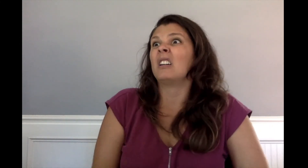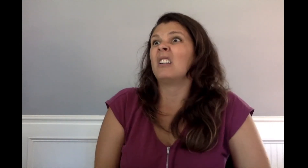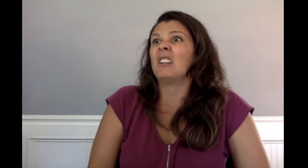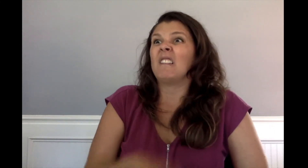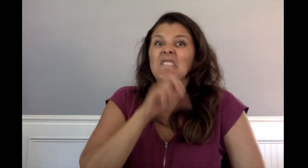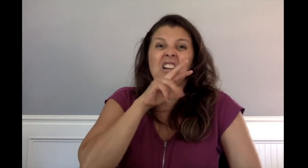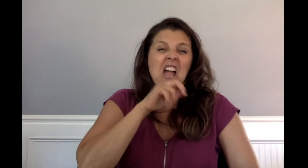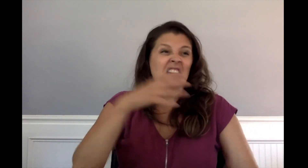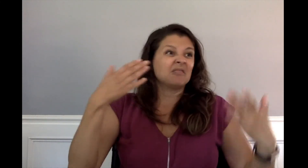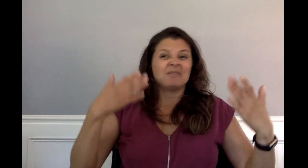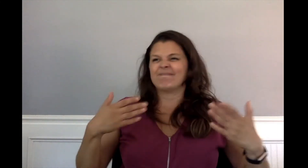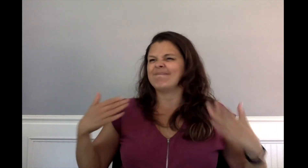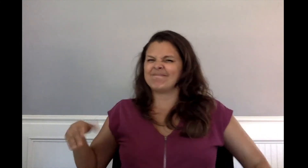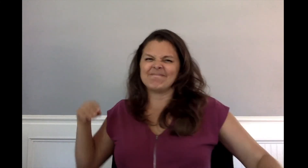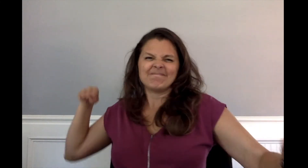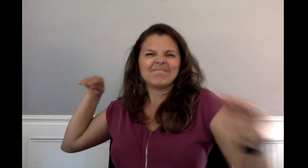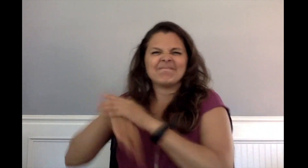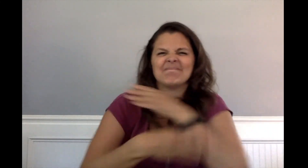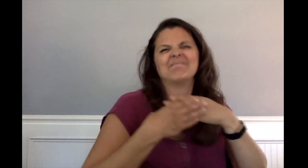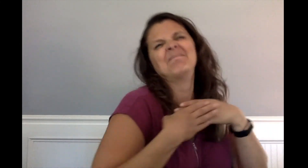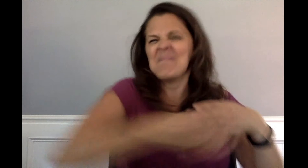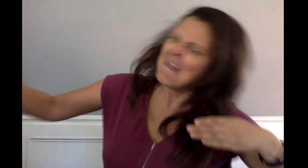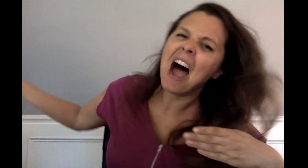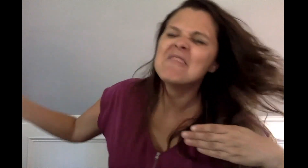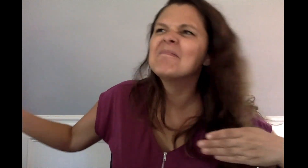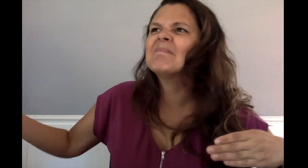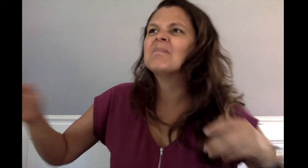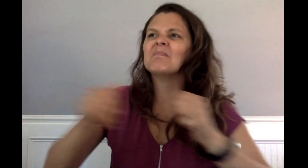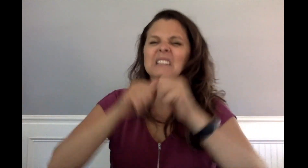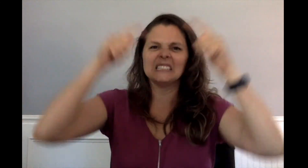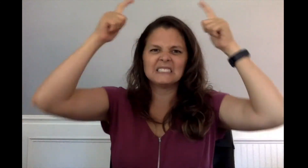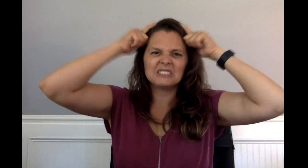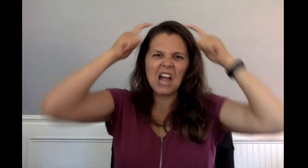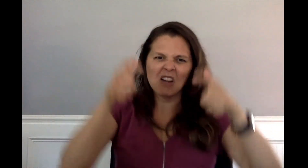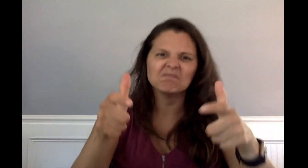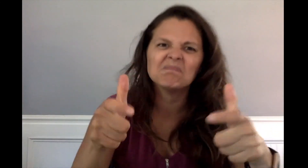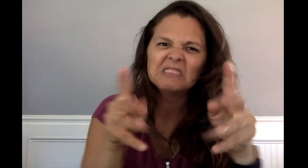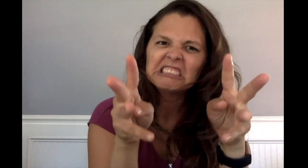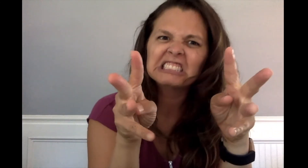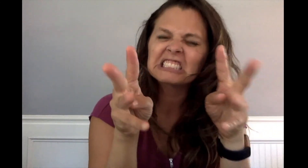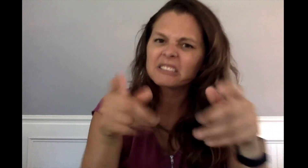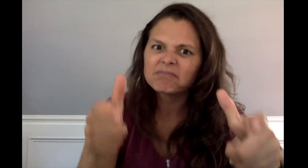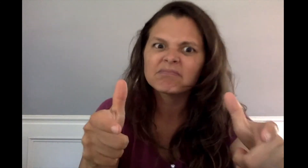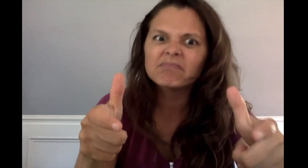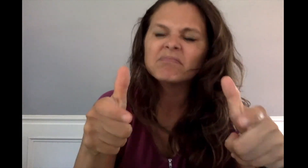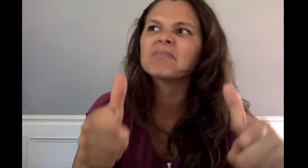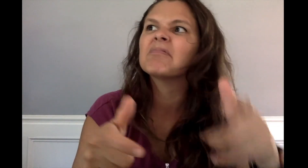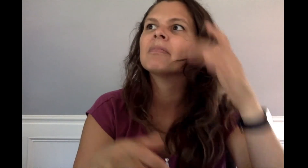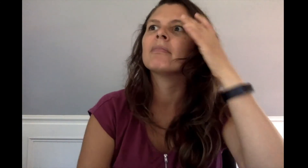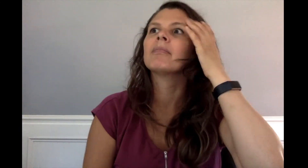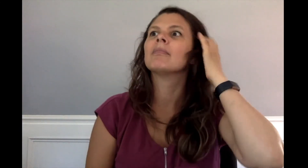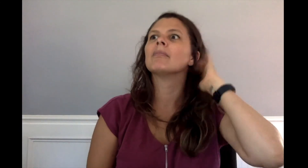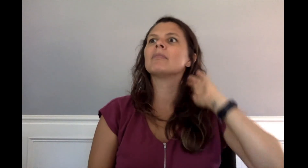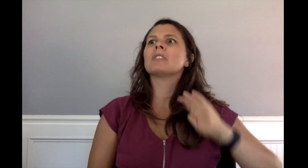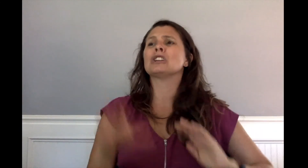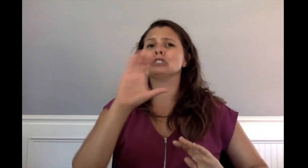Frog flew into the room with her diamond tiara pointed outward.